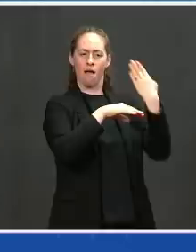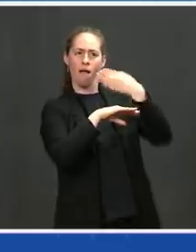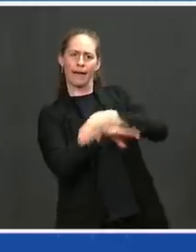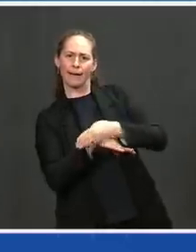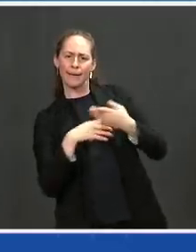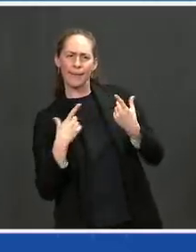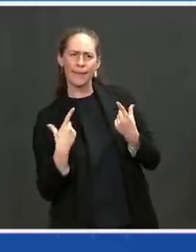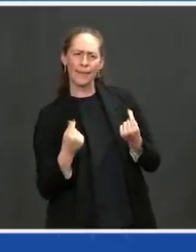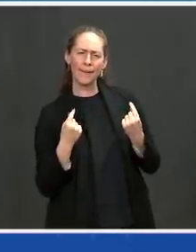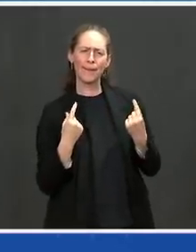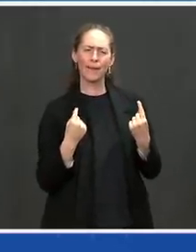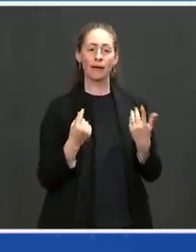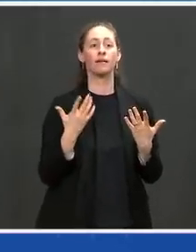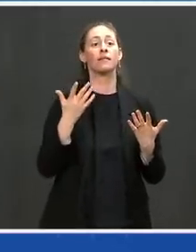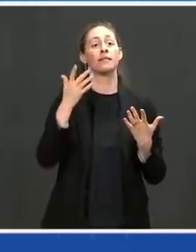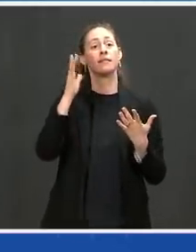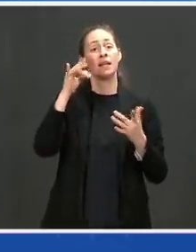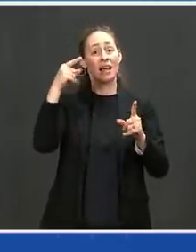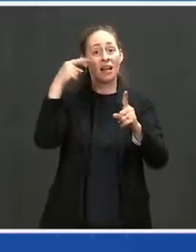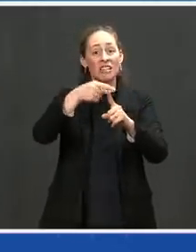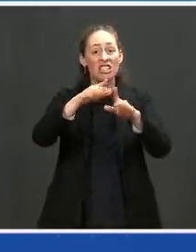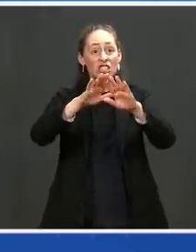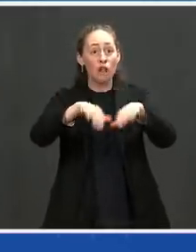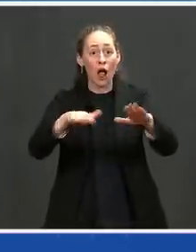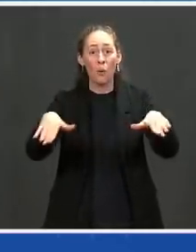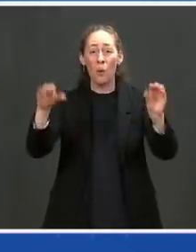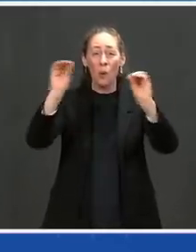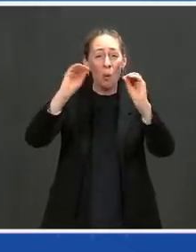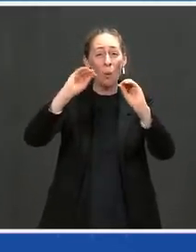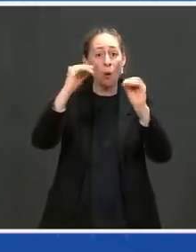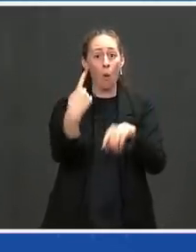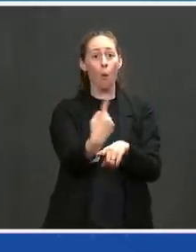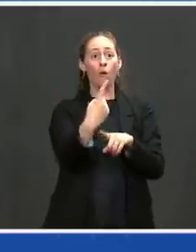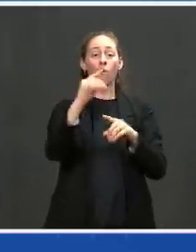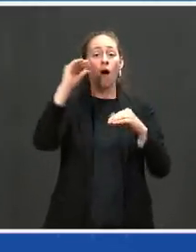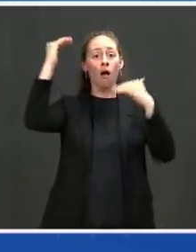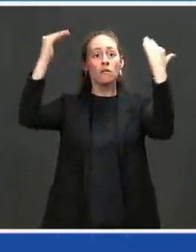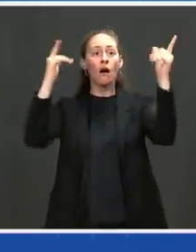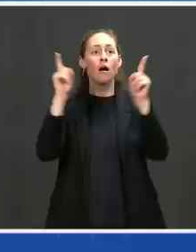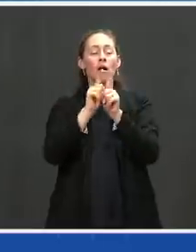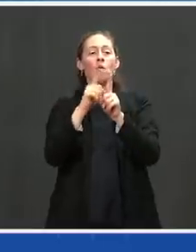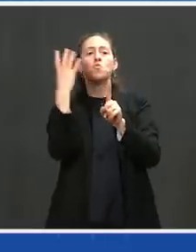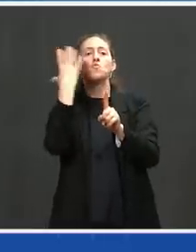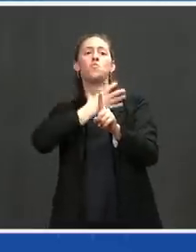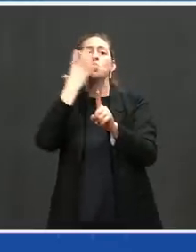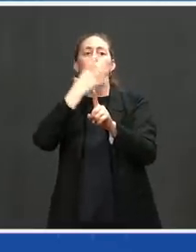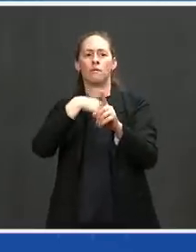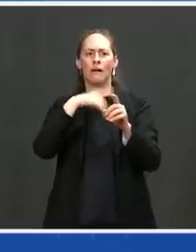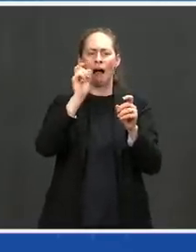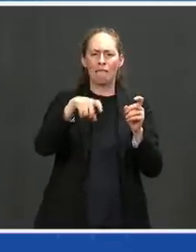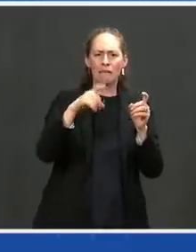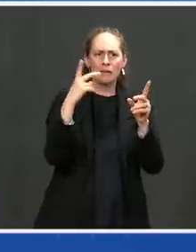we're moving rapidly to try to put in place what was dismantled, as I said. For example, of all the children